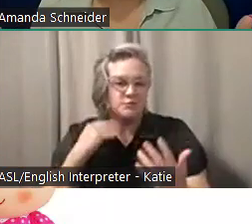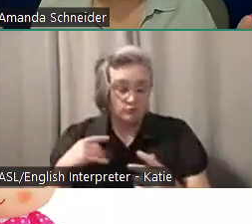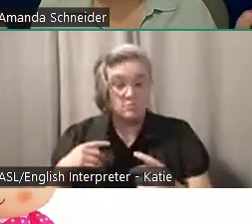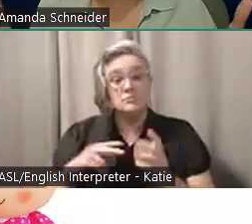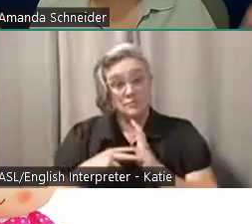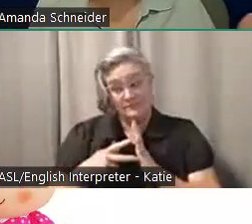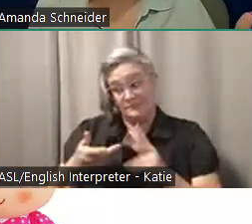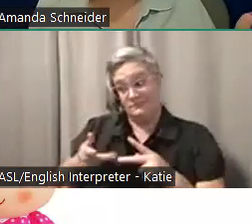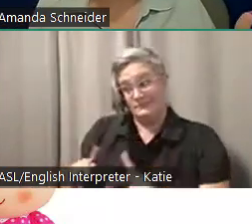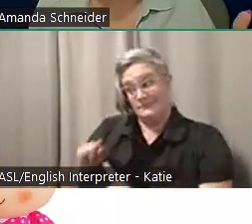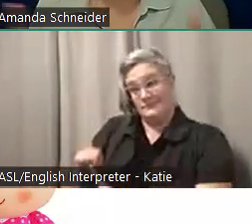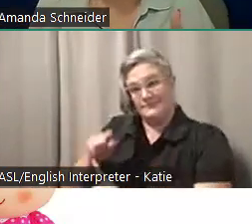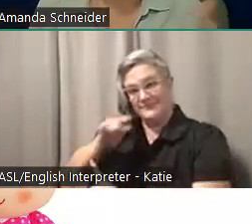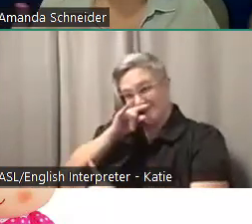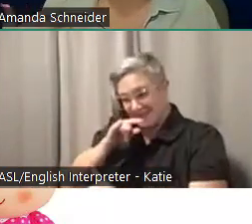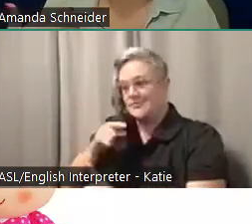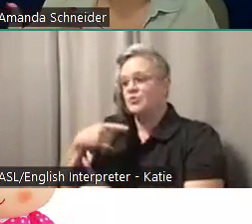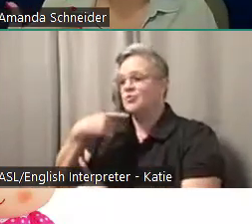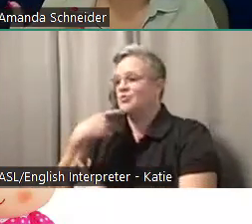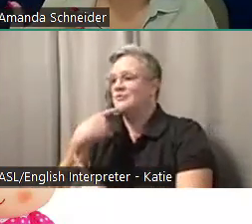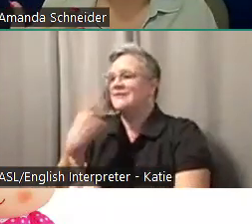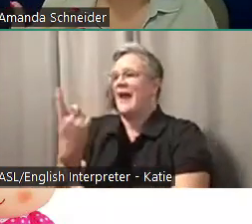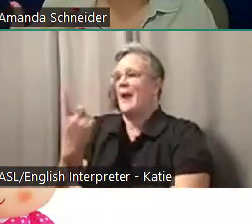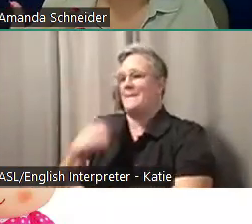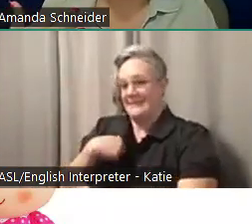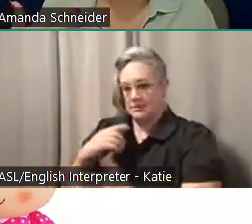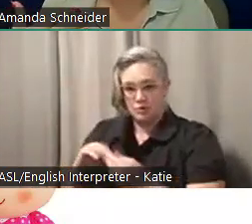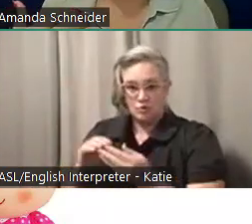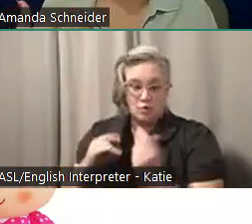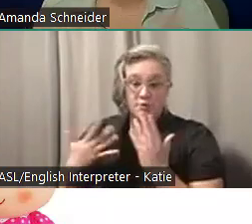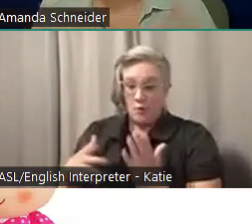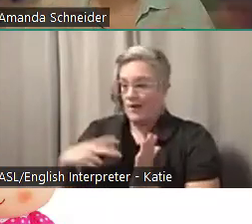Children to be the one retelling the story. So maybe after you've read it 3 or 4 times,